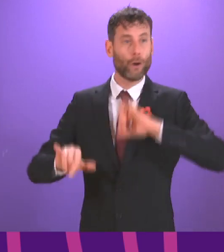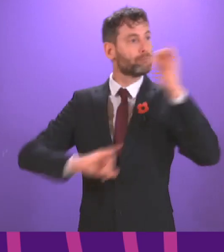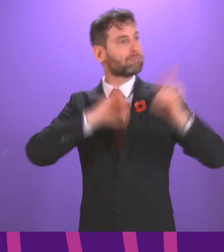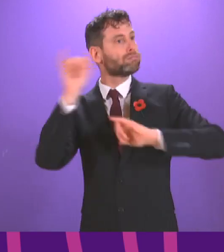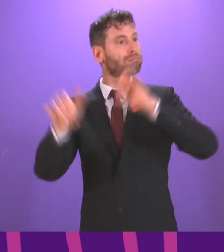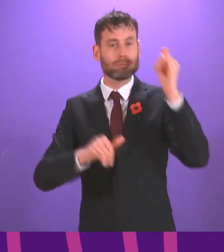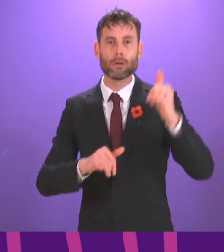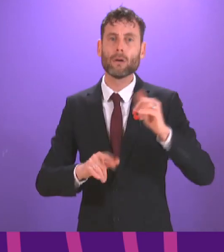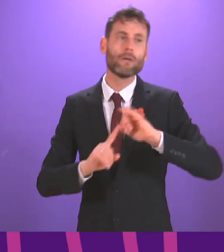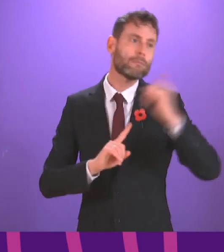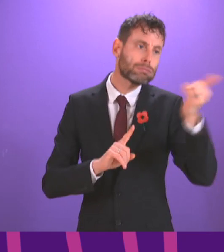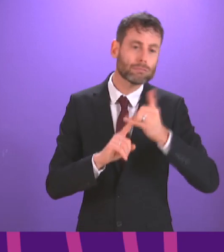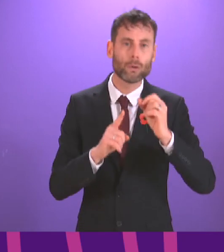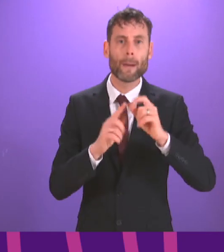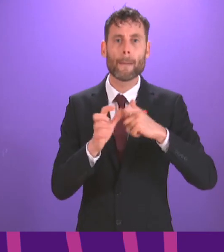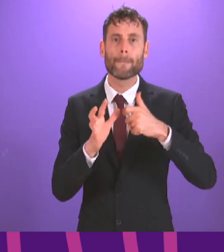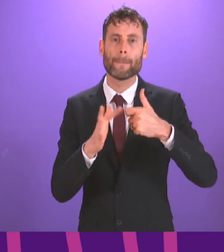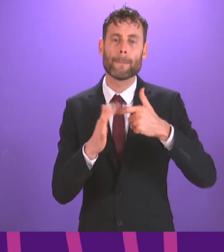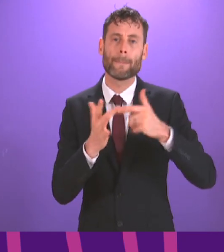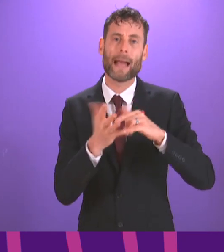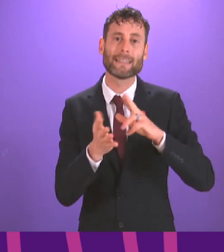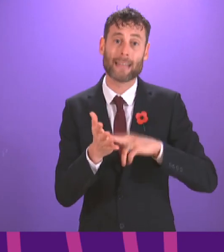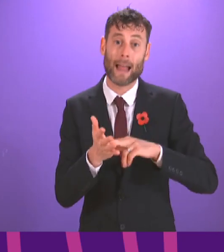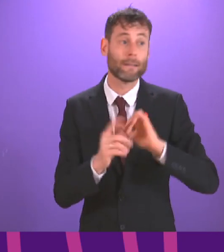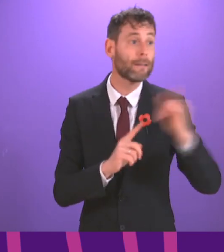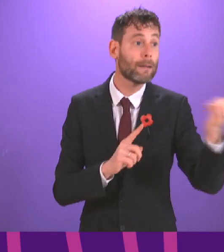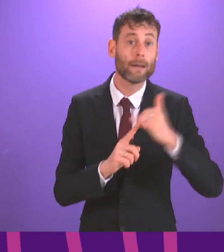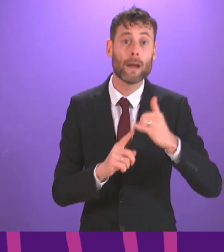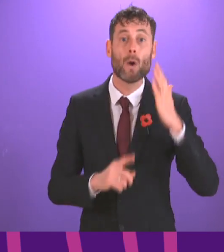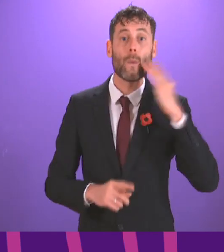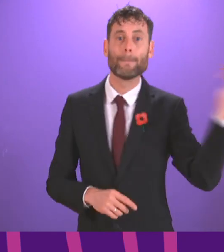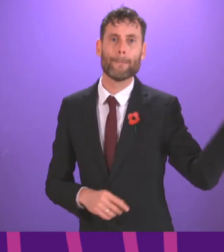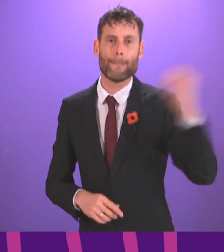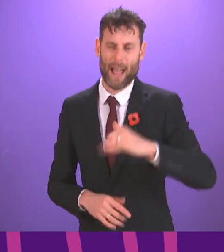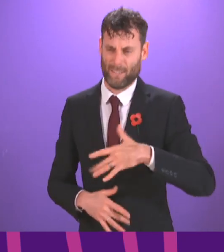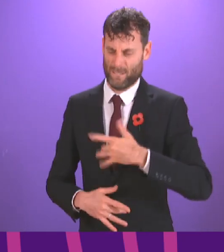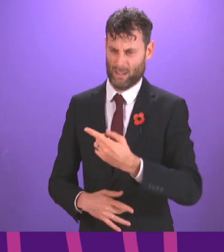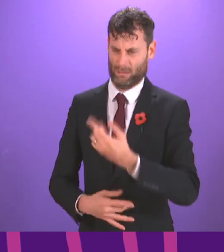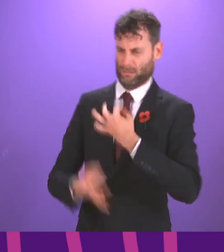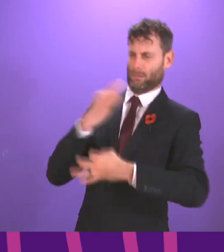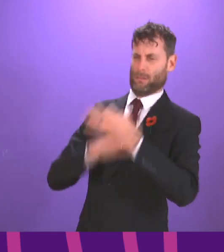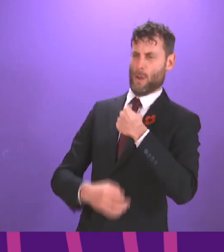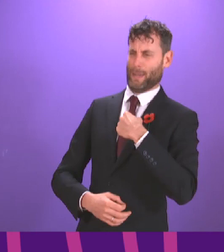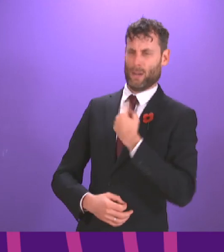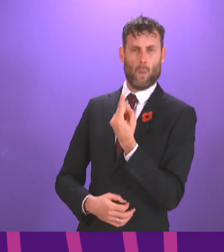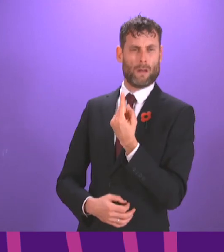to Pakistan feel that they are not treated fairly in that process, and that they are